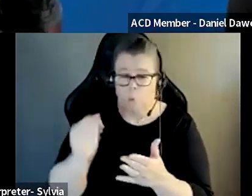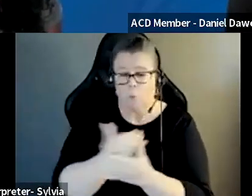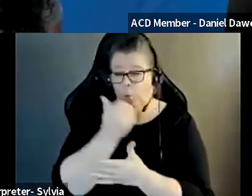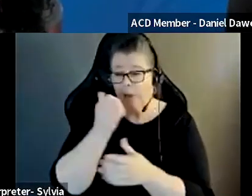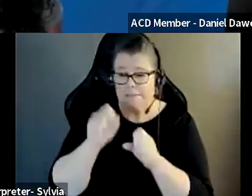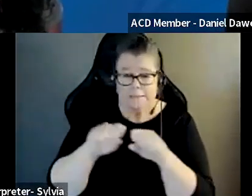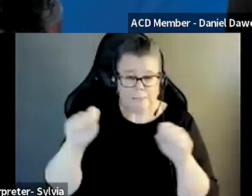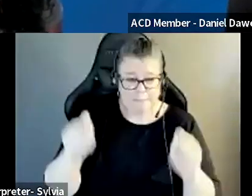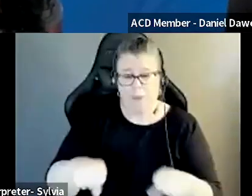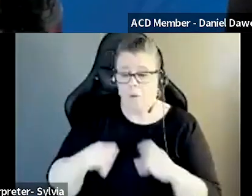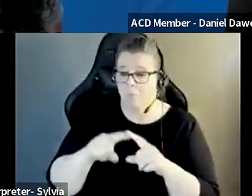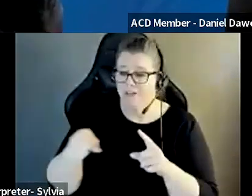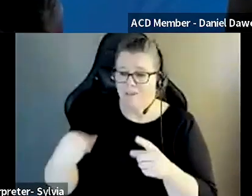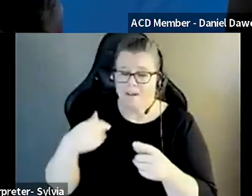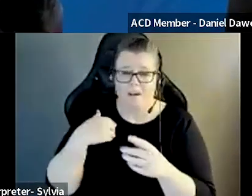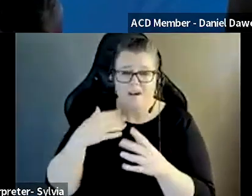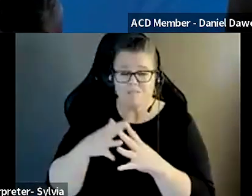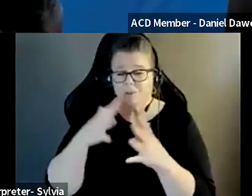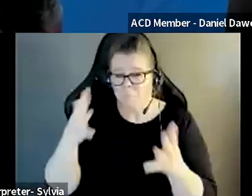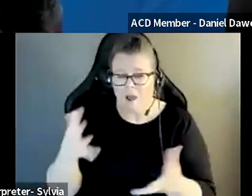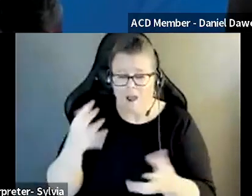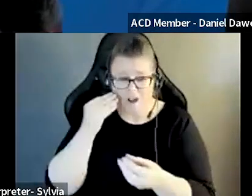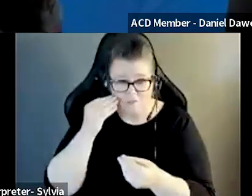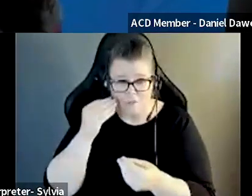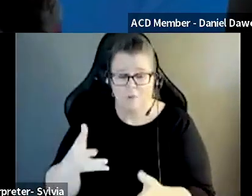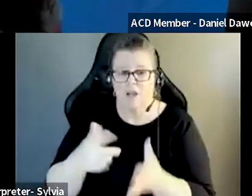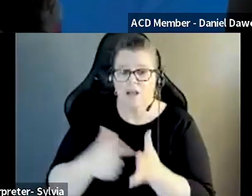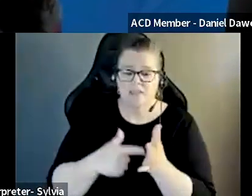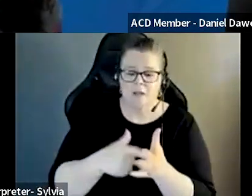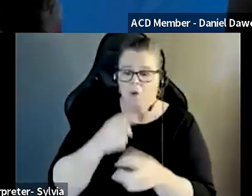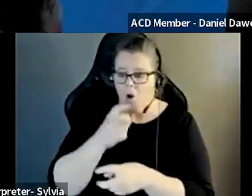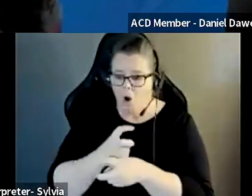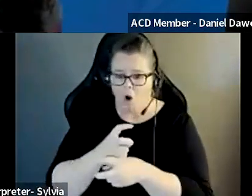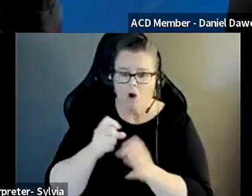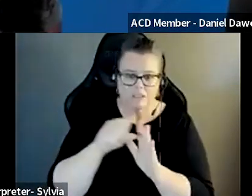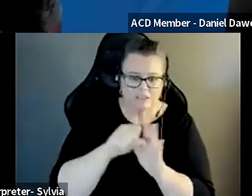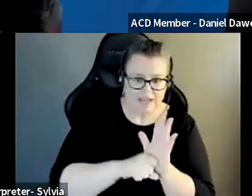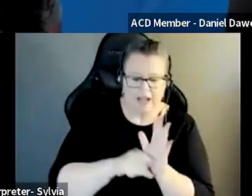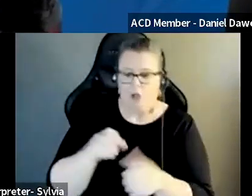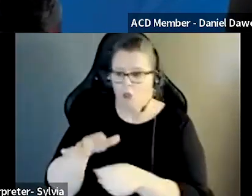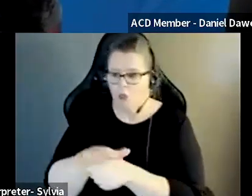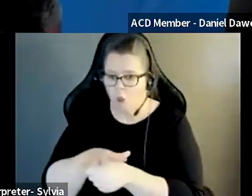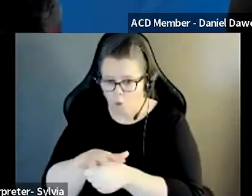which often is, you know, hard for state and local health departments to access. So I -- do you -- in other words, do you see this